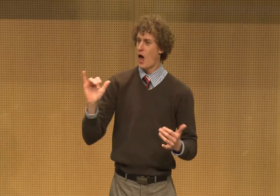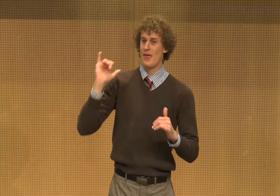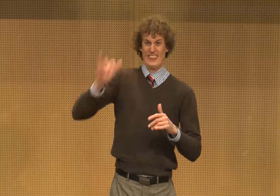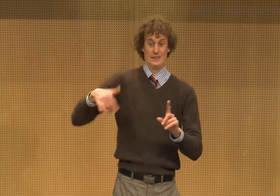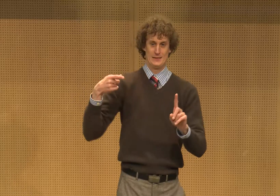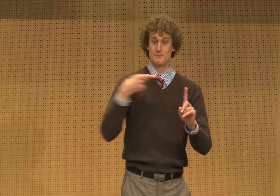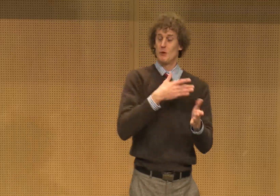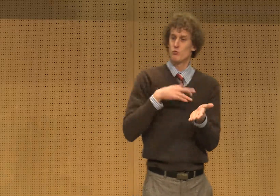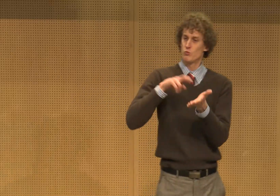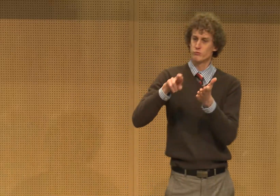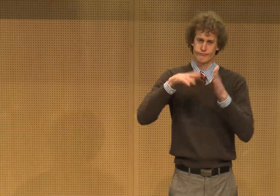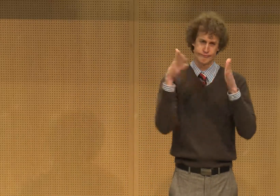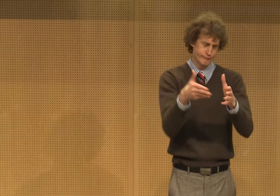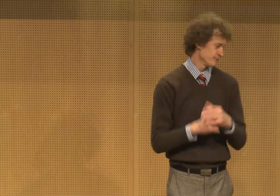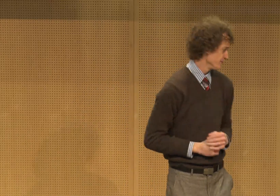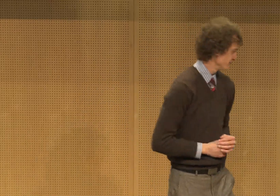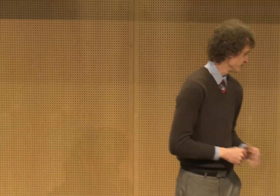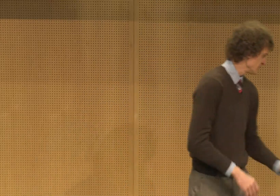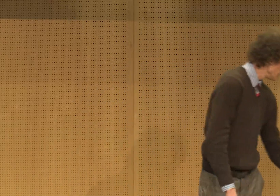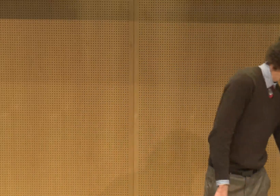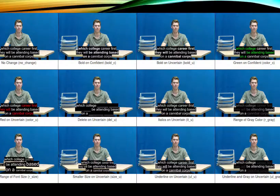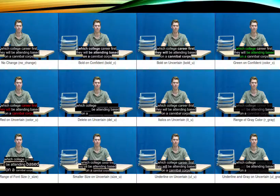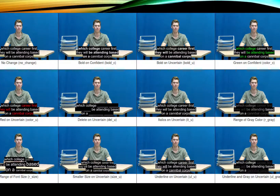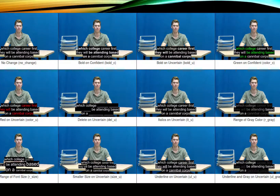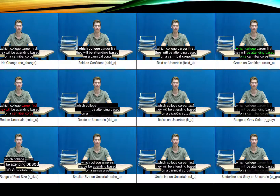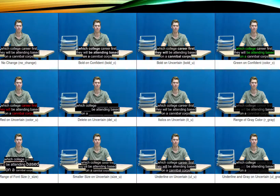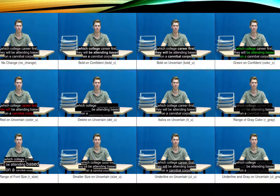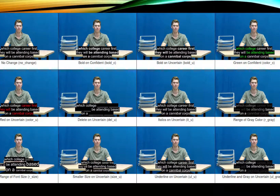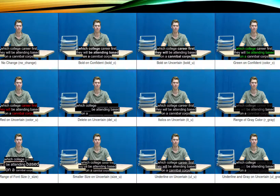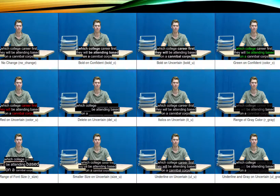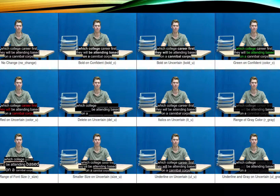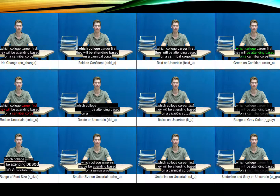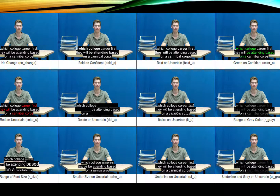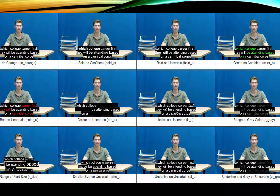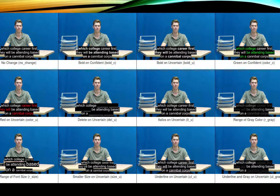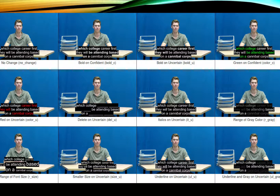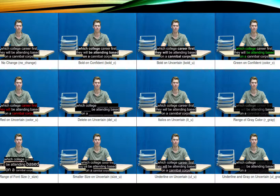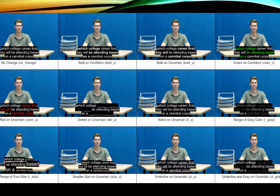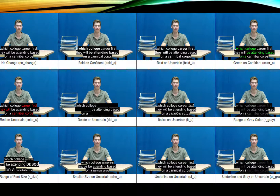to move forward with the communication, and that is what relates to my research.